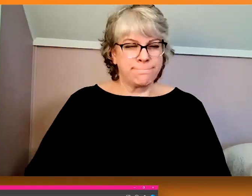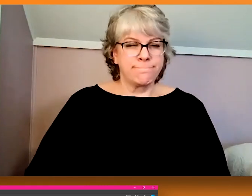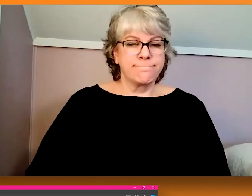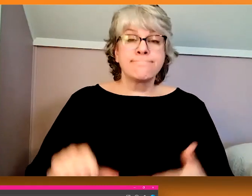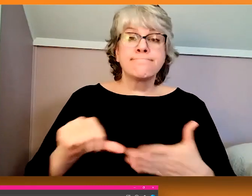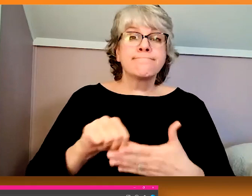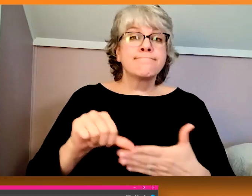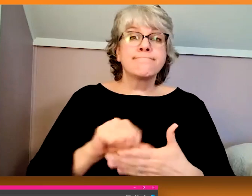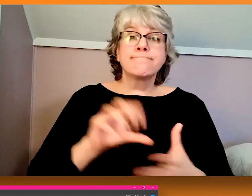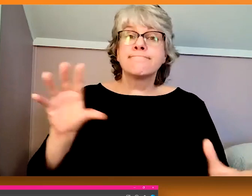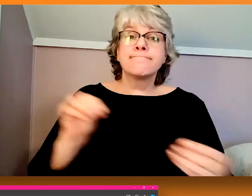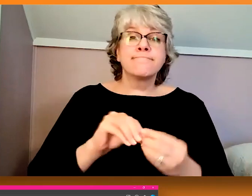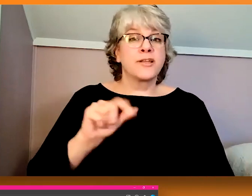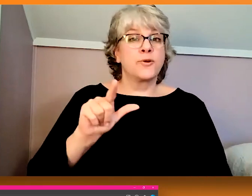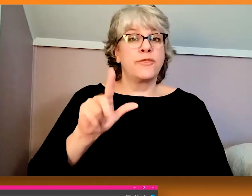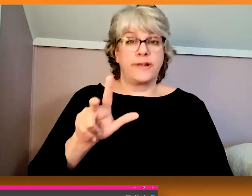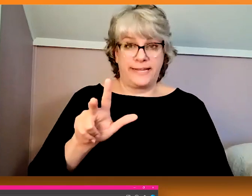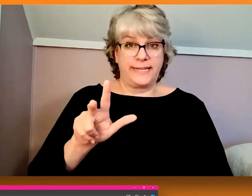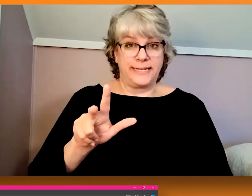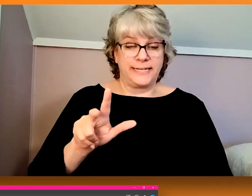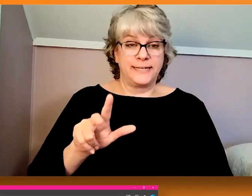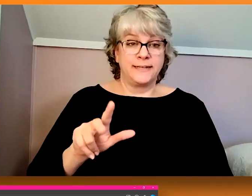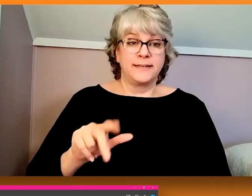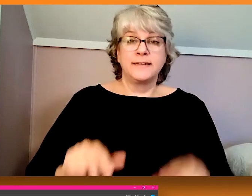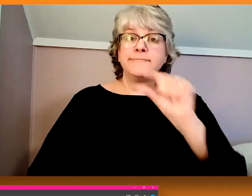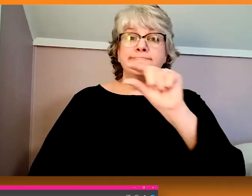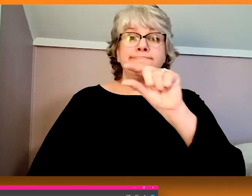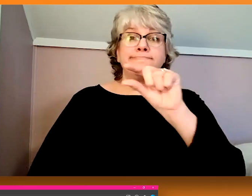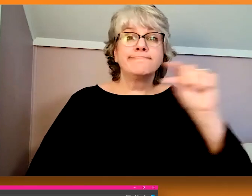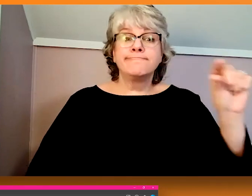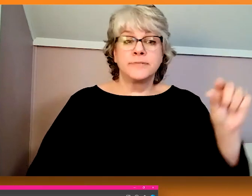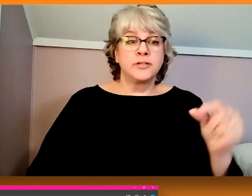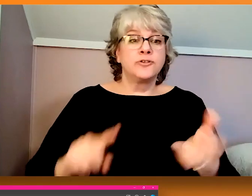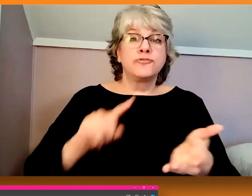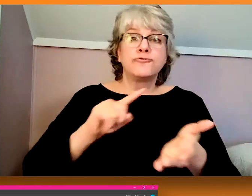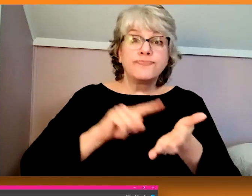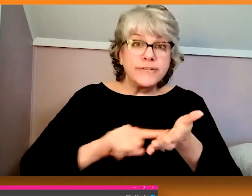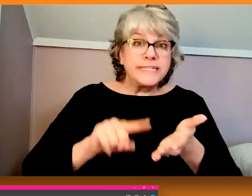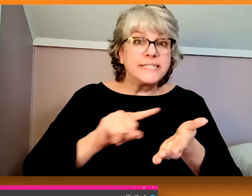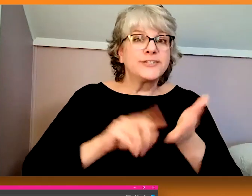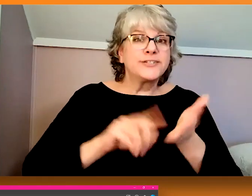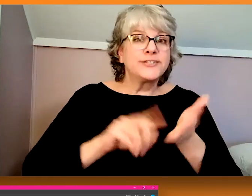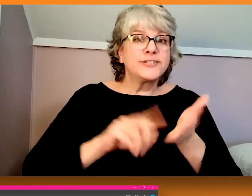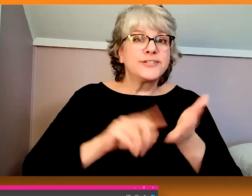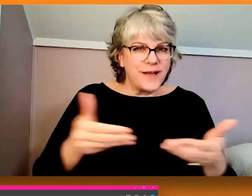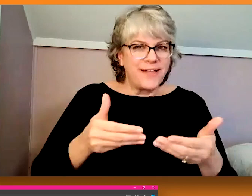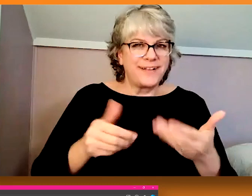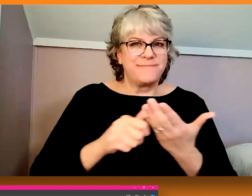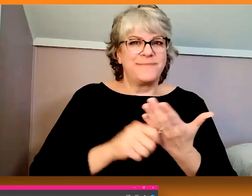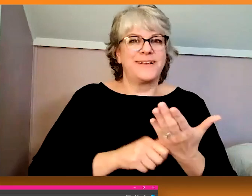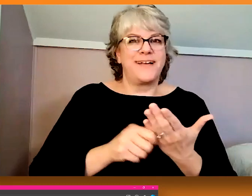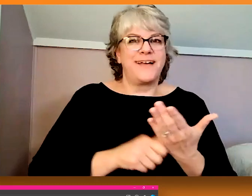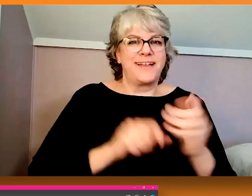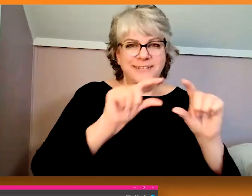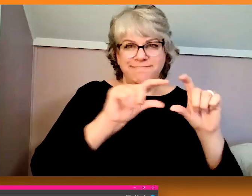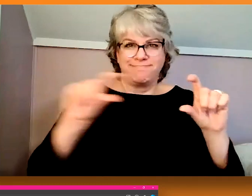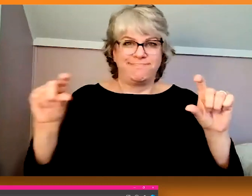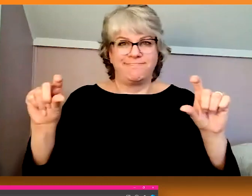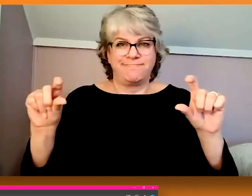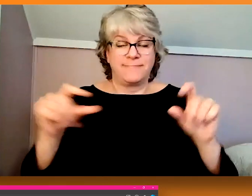It has 23 pages, and it says right across the top Researcher Welcome Guide,